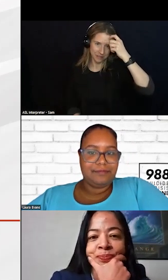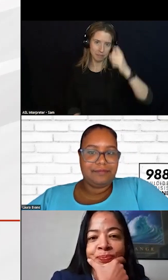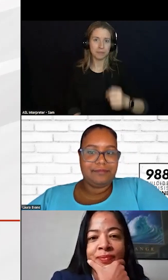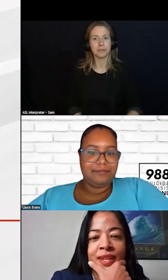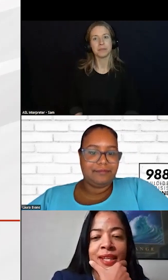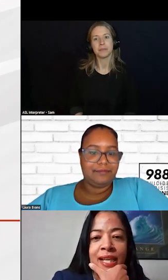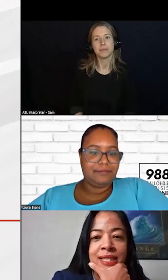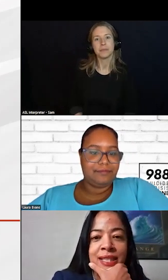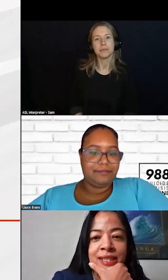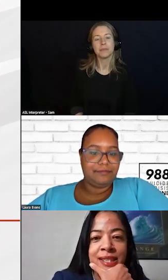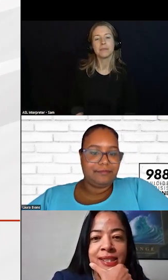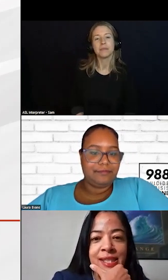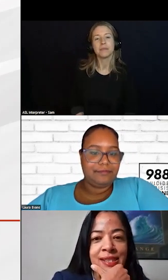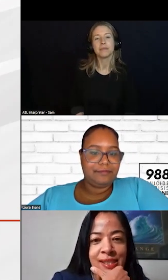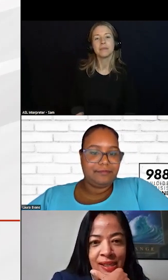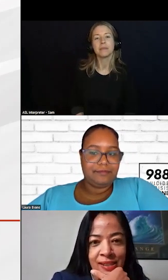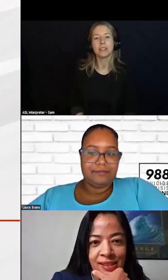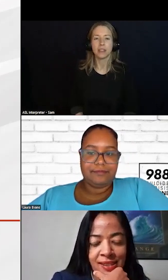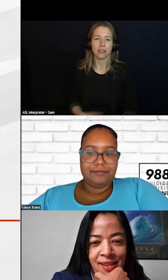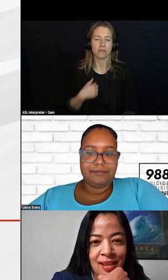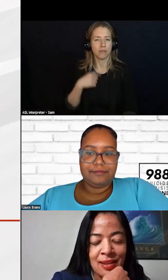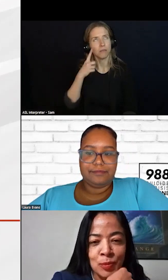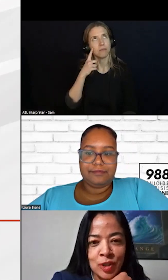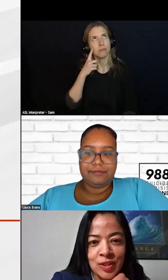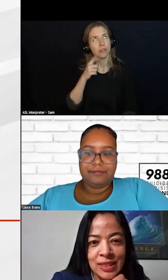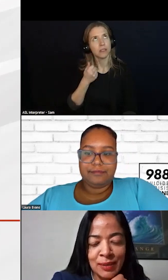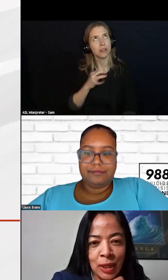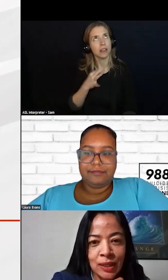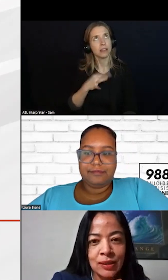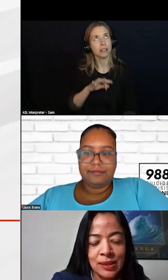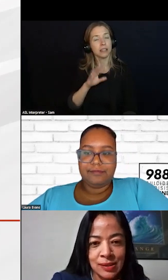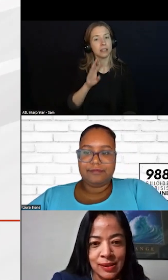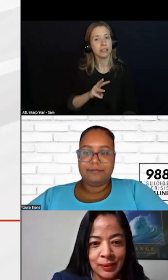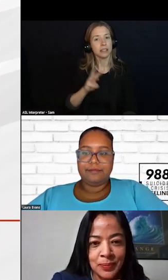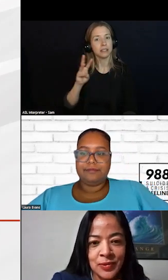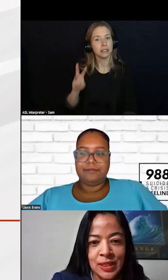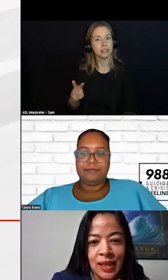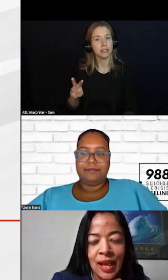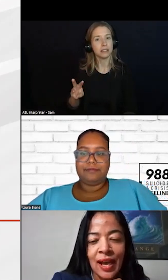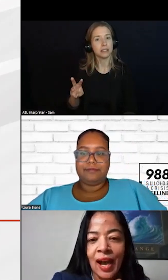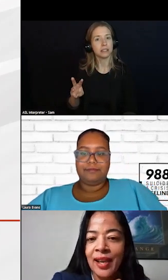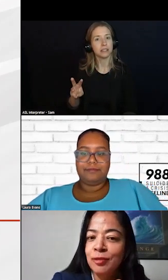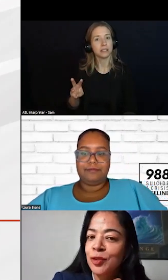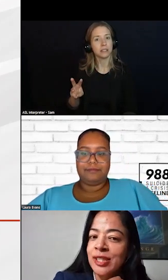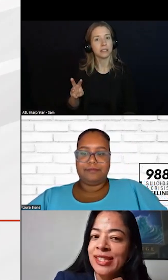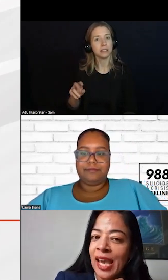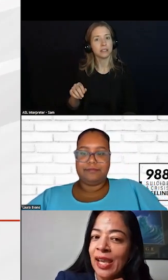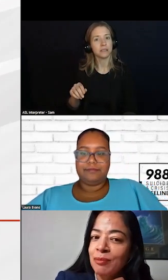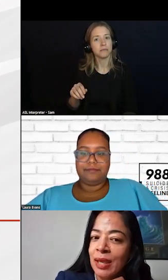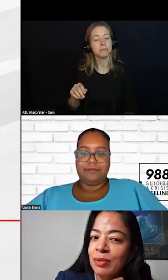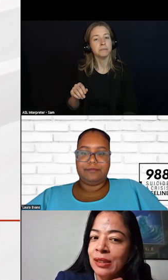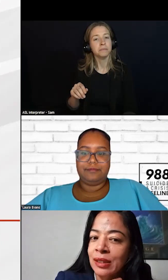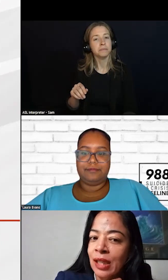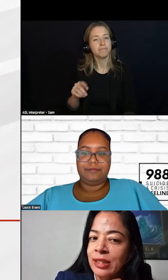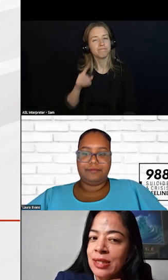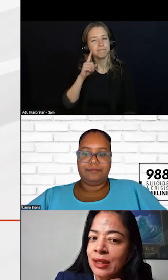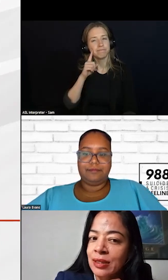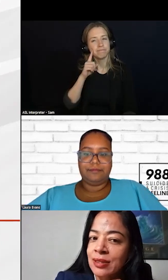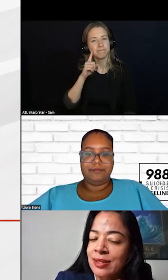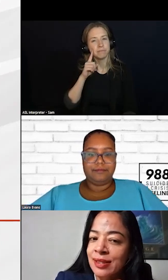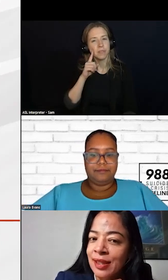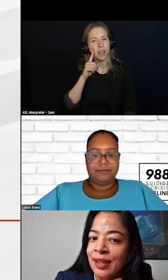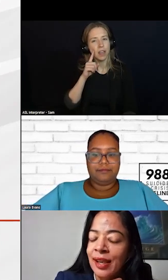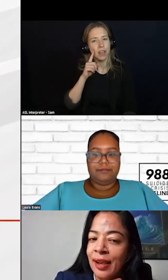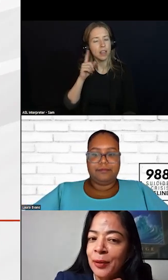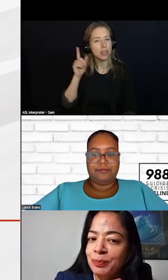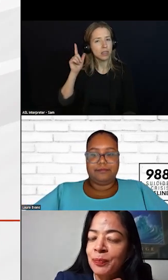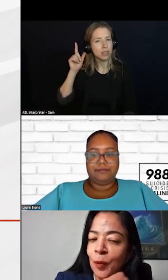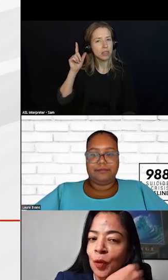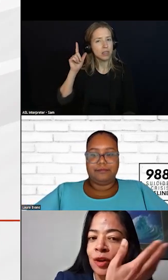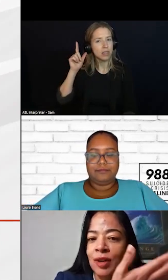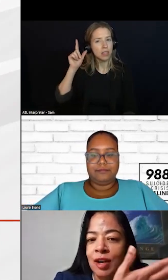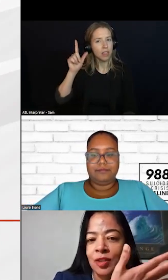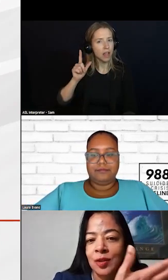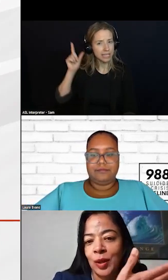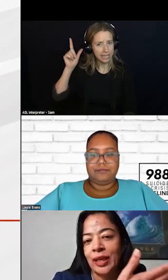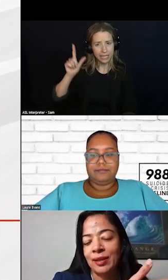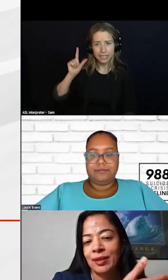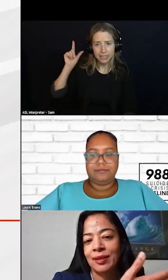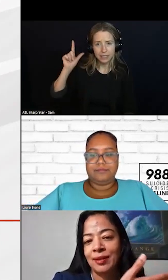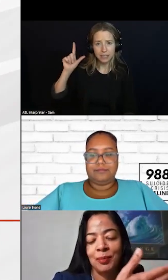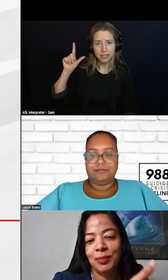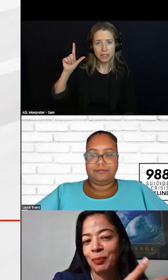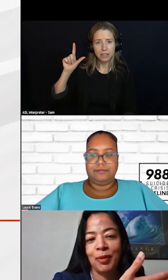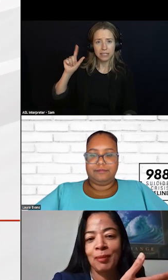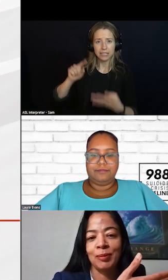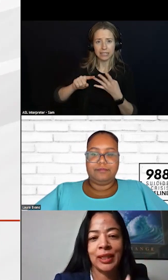HM, 1966 EMERGENCY MEDICAL SYSTEMS. I WOULD SAY MAYBE LONDON'S PROBABLY.